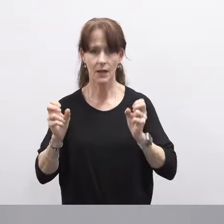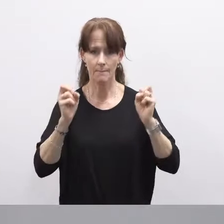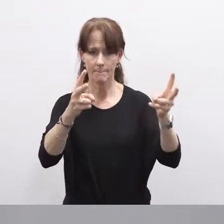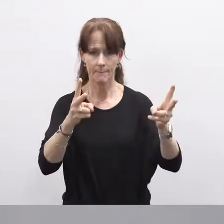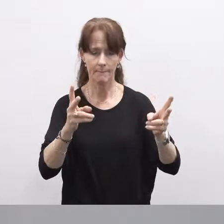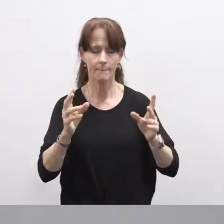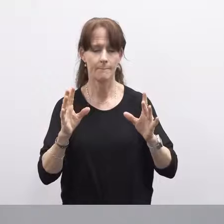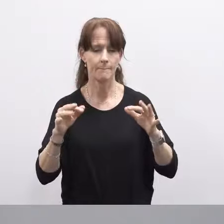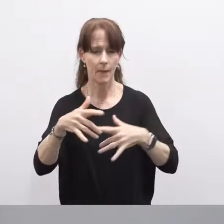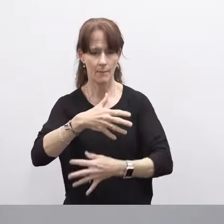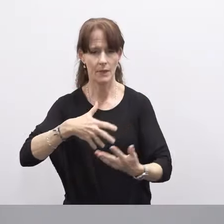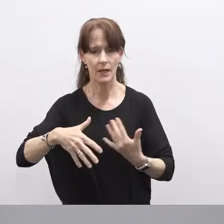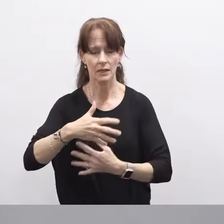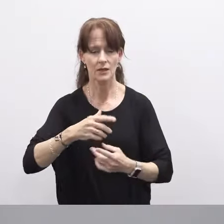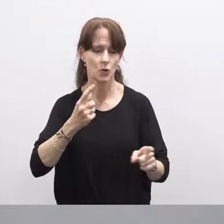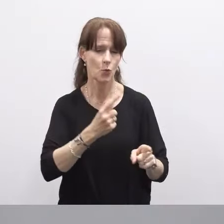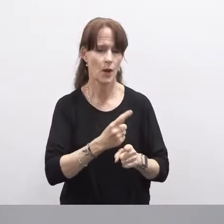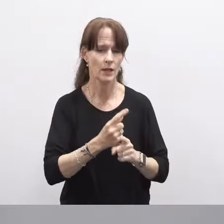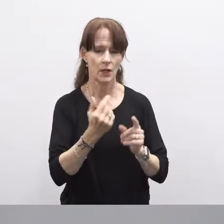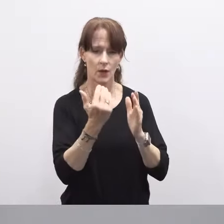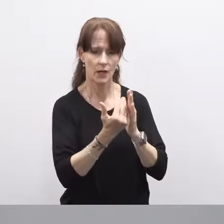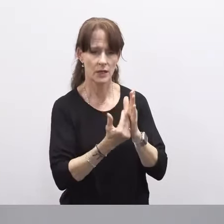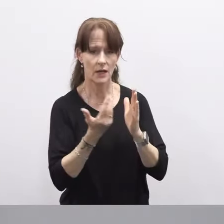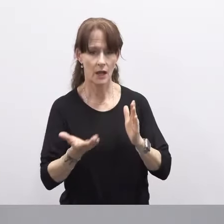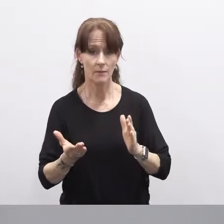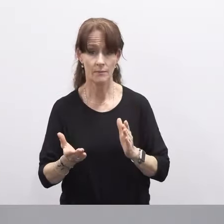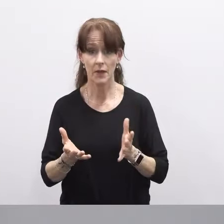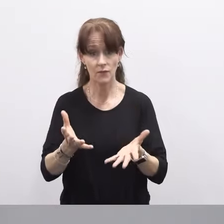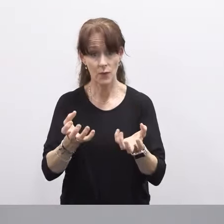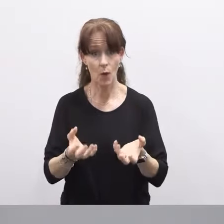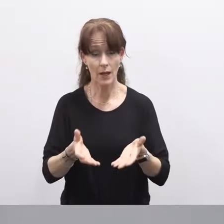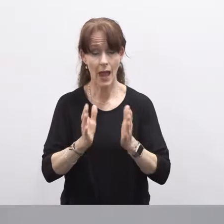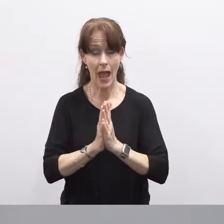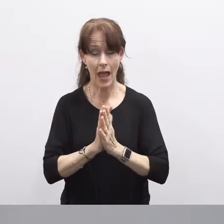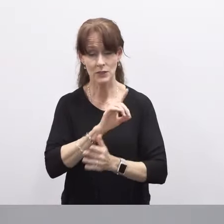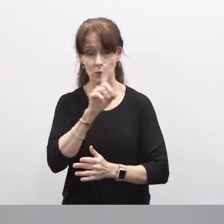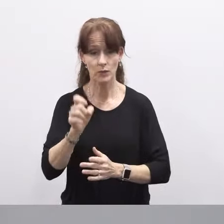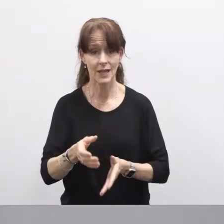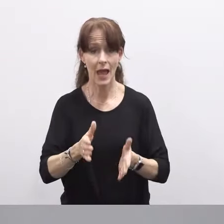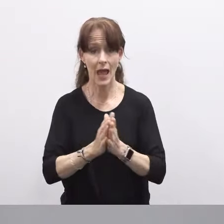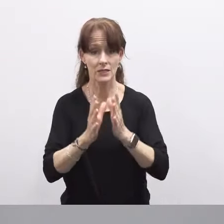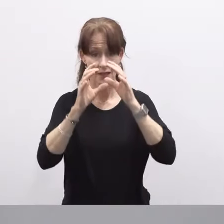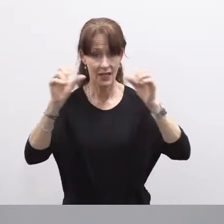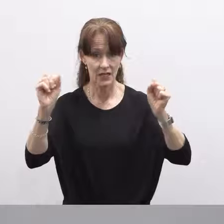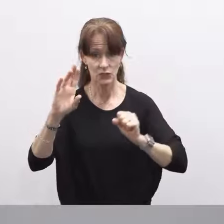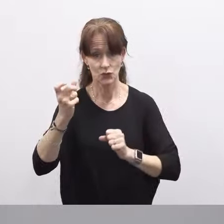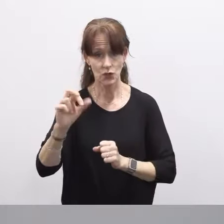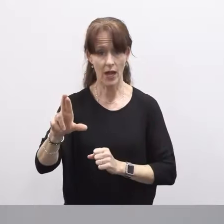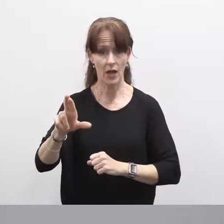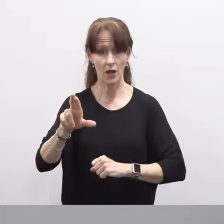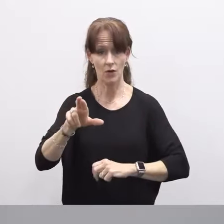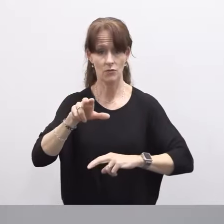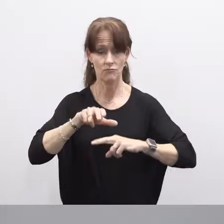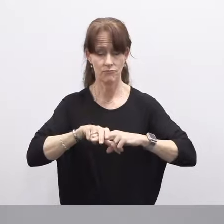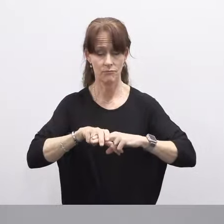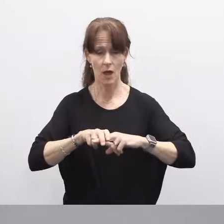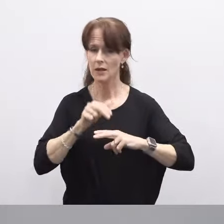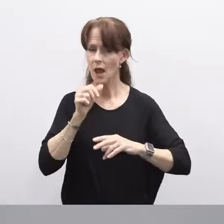as a regular agenda item. If you wish to ask questions, please address them to the chair and not to individual members of the board or the staff.